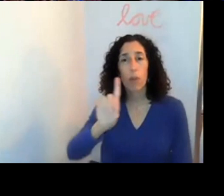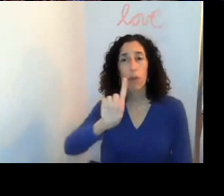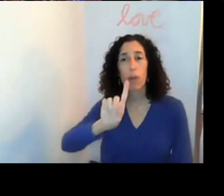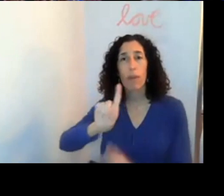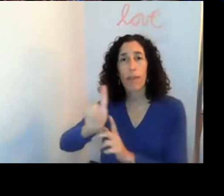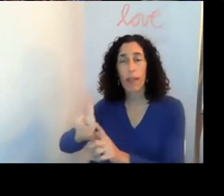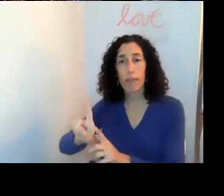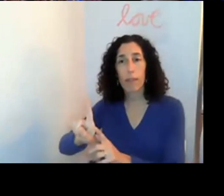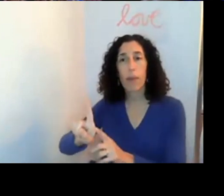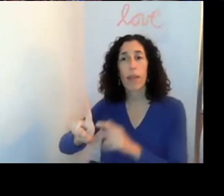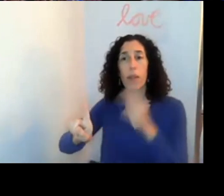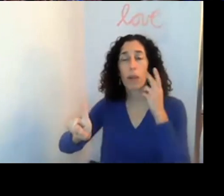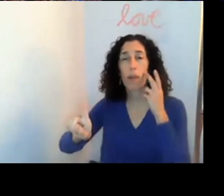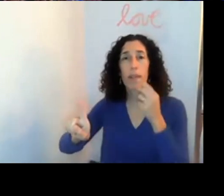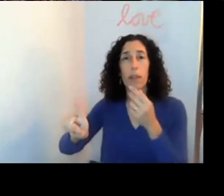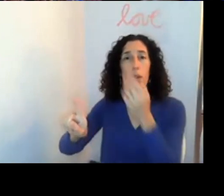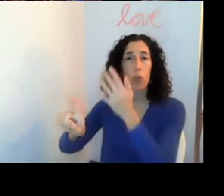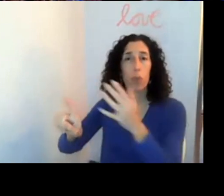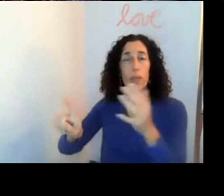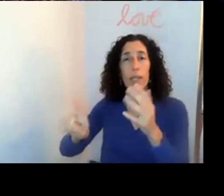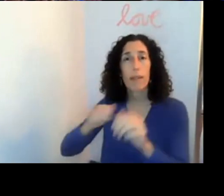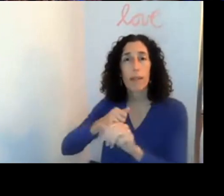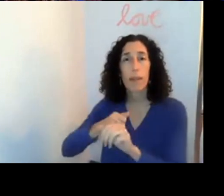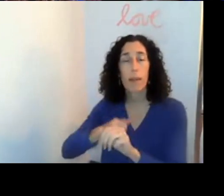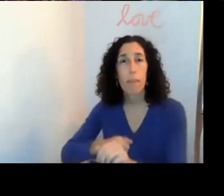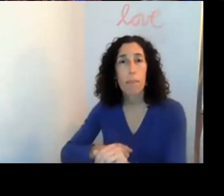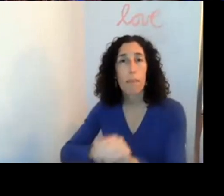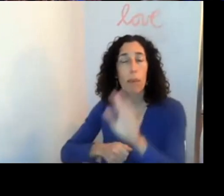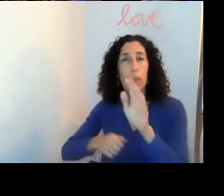not wanting to have ‑‑ get the screen reader super bogged down like if there's,